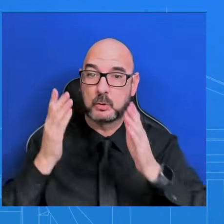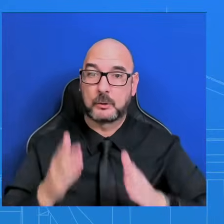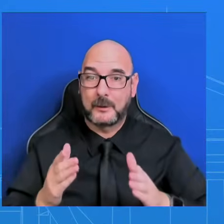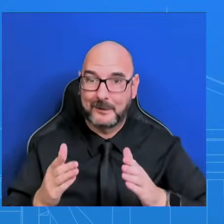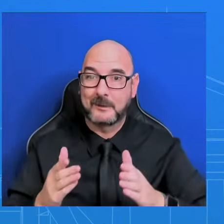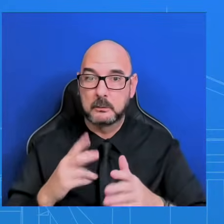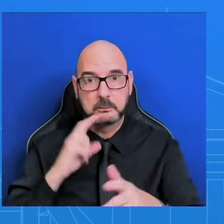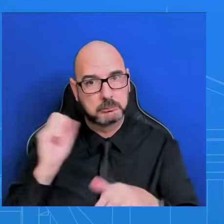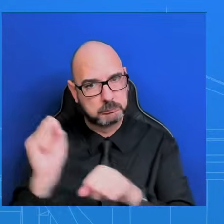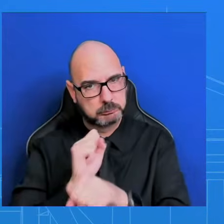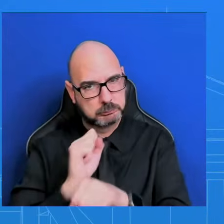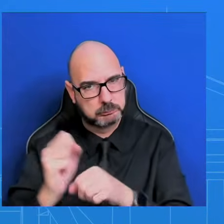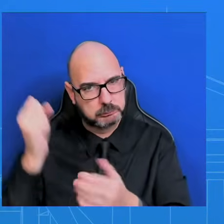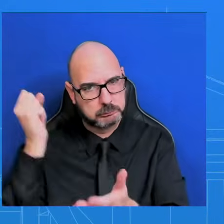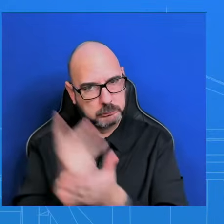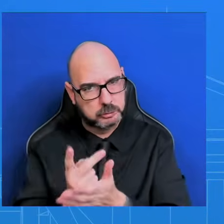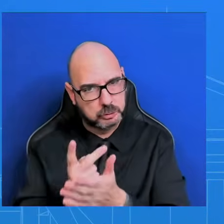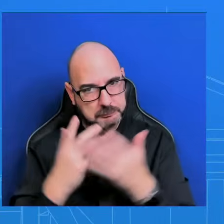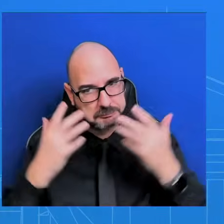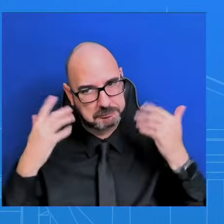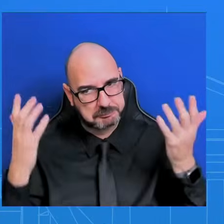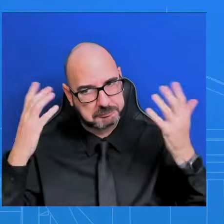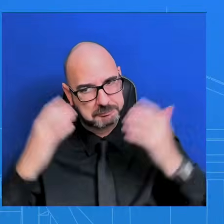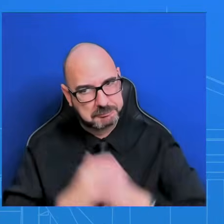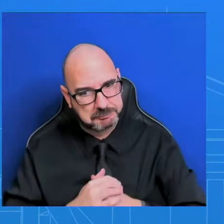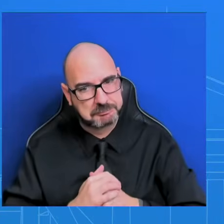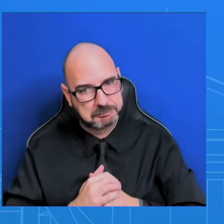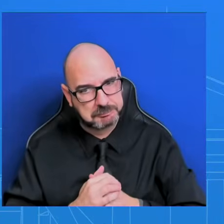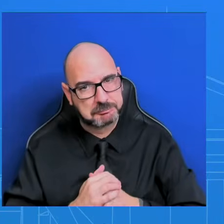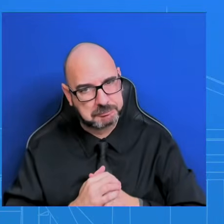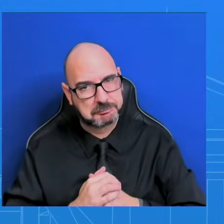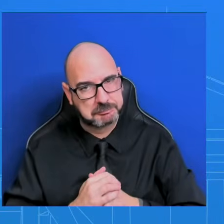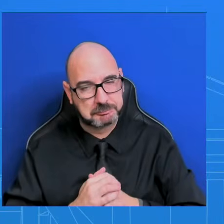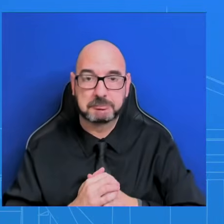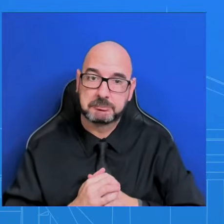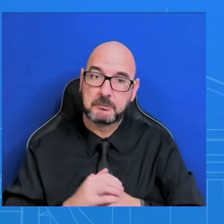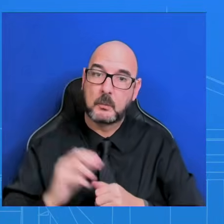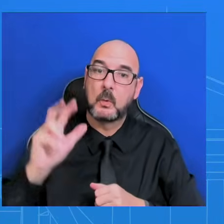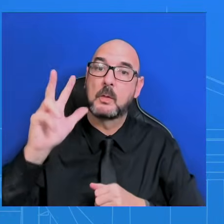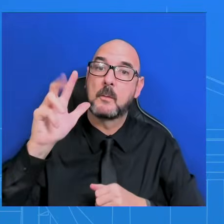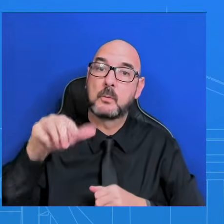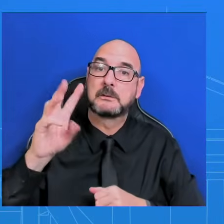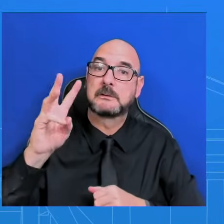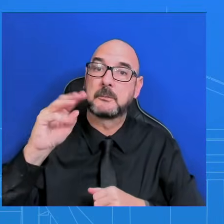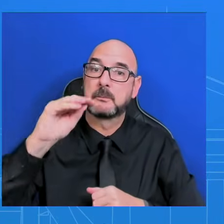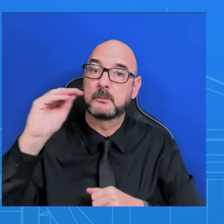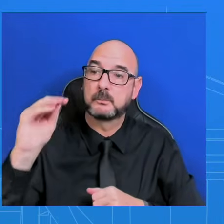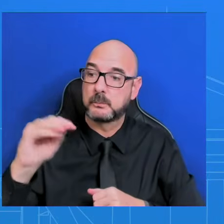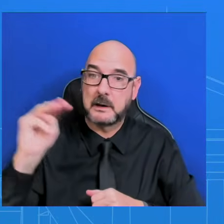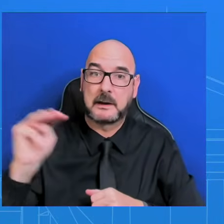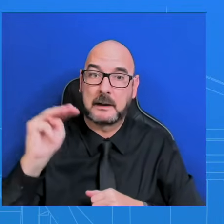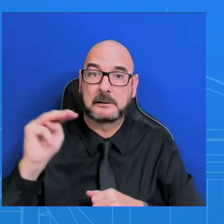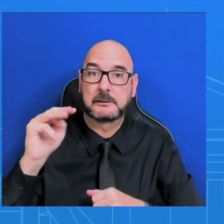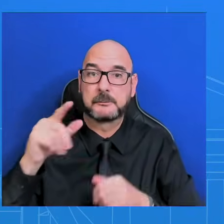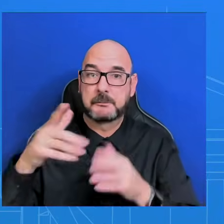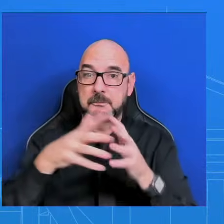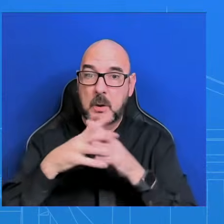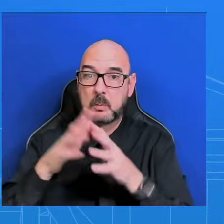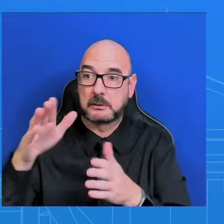has now canceled debts for 3.6 million Americans. And that's a big deal, as some will say around here --